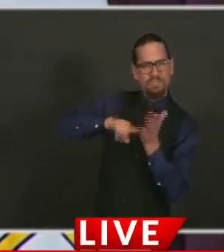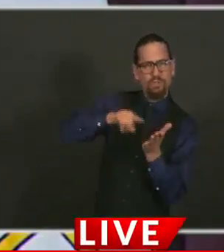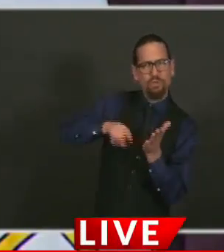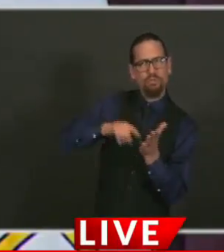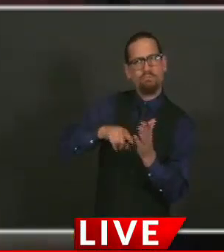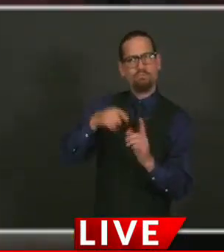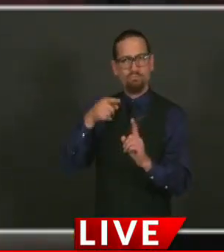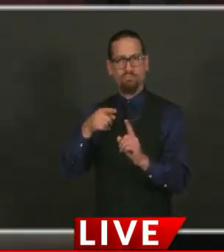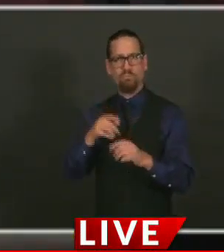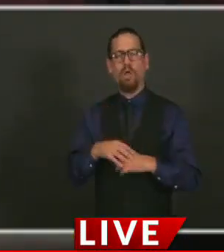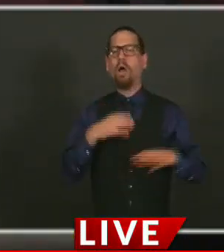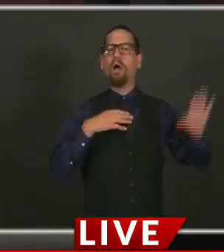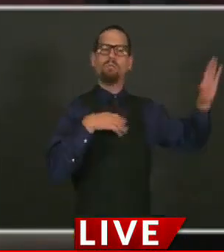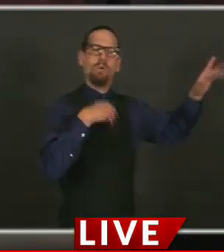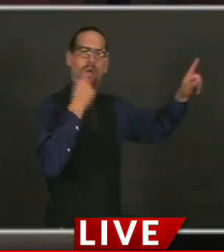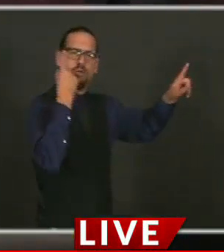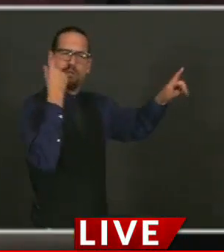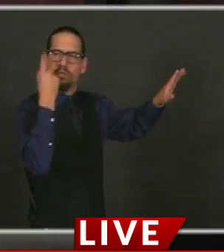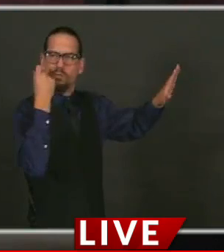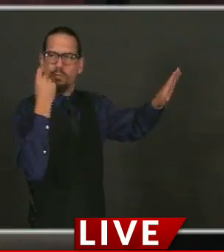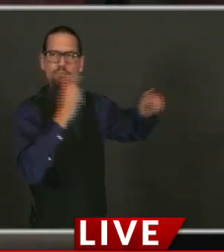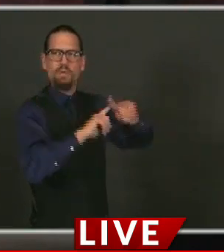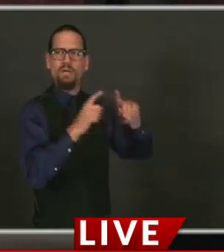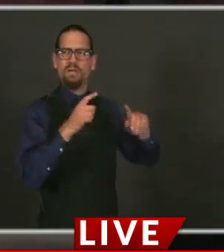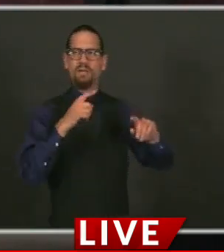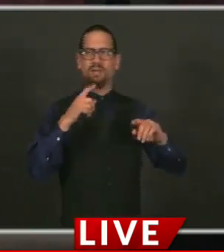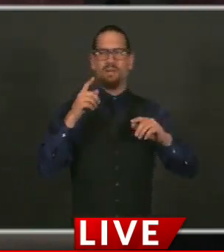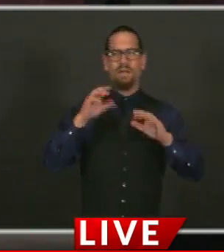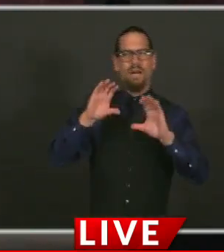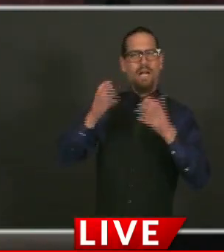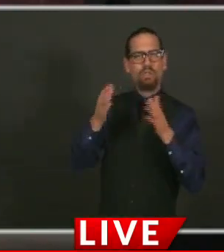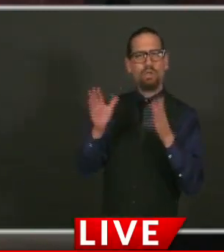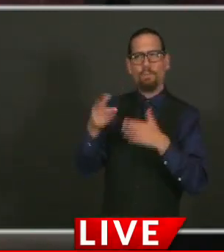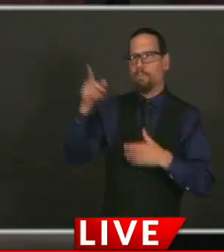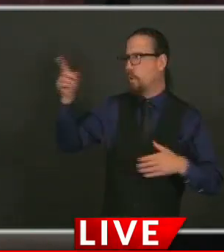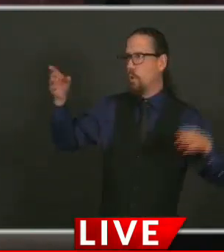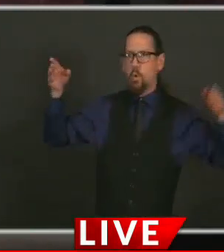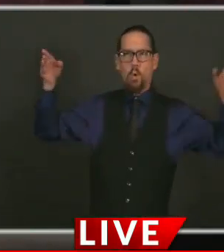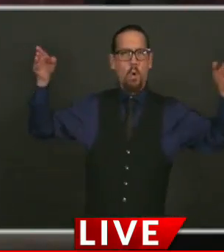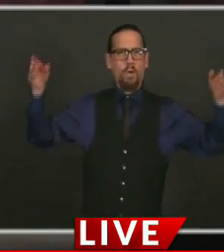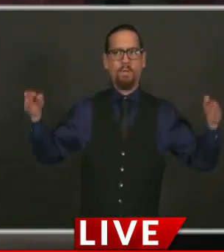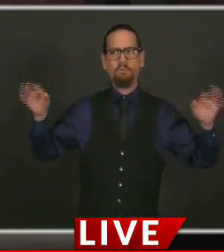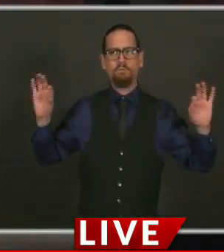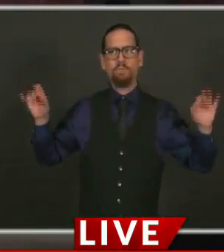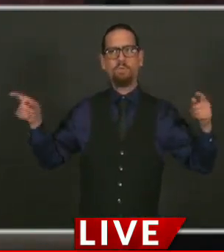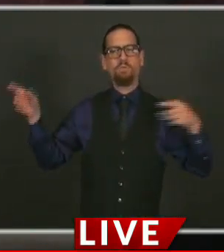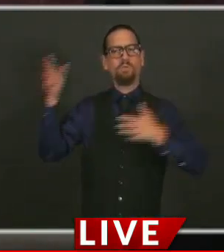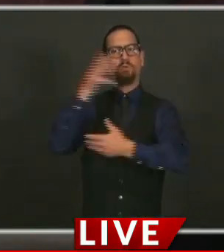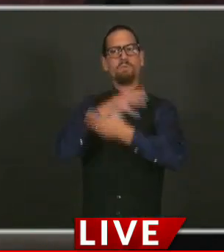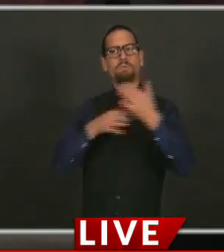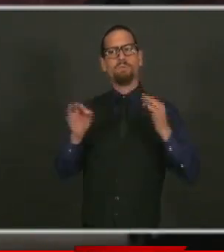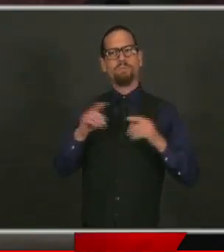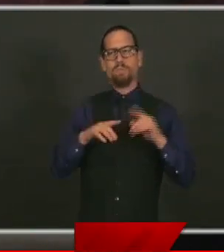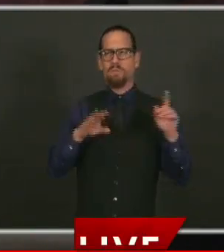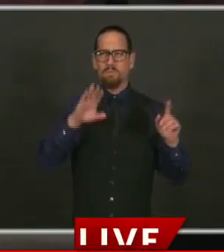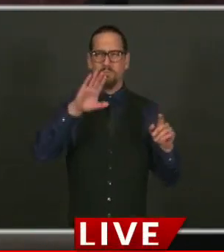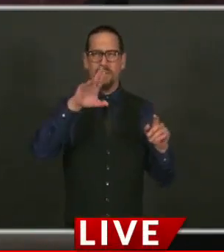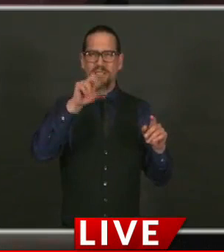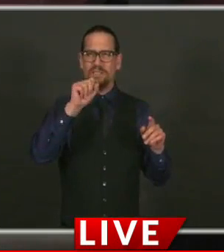ABOUT THE VIRUS. AND VENTILATION. I APPRECIATE THAT, WOULD YOU NOT AGREE THAT SITTING IN A